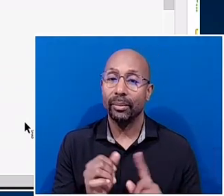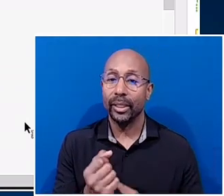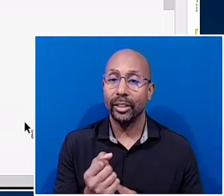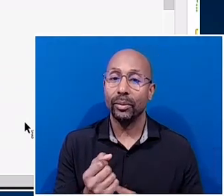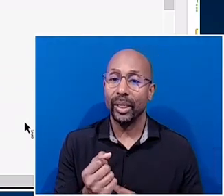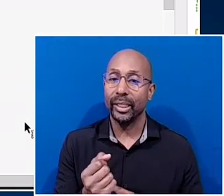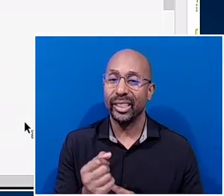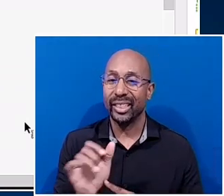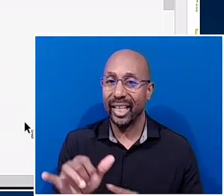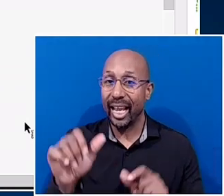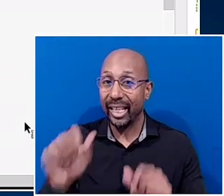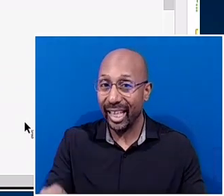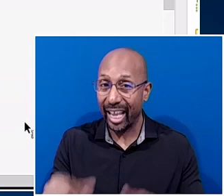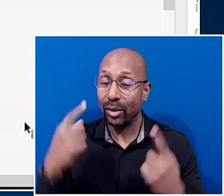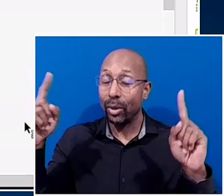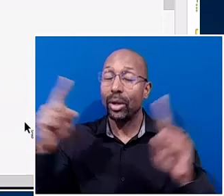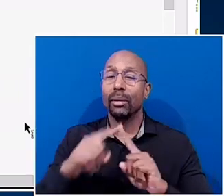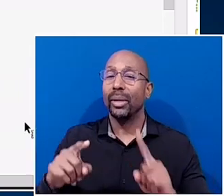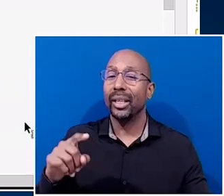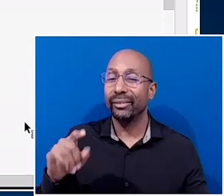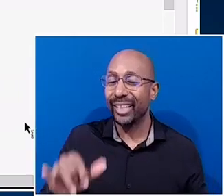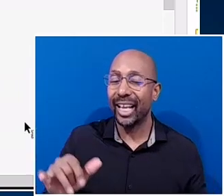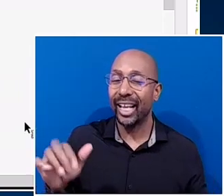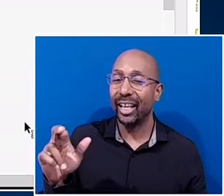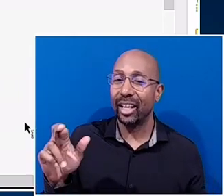So we have in this iteration of our